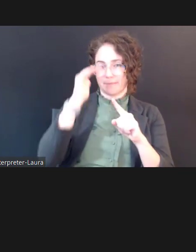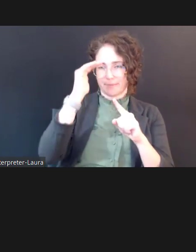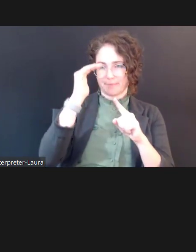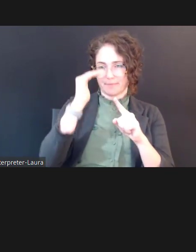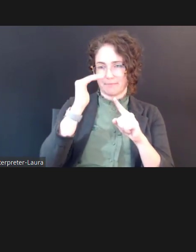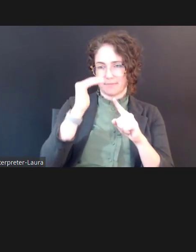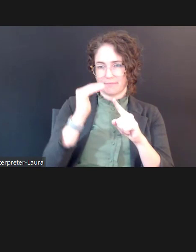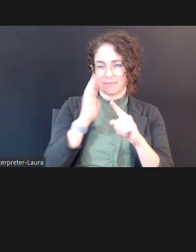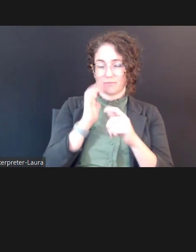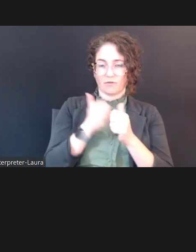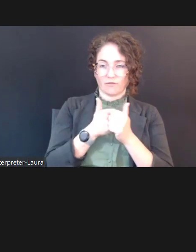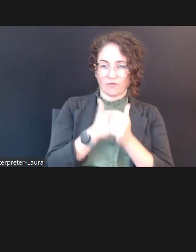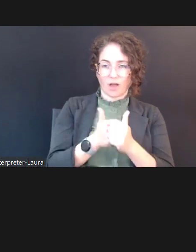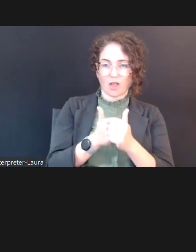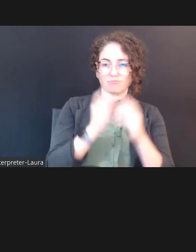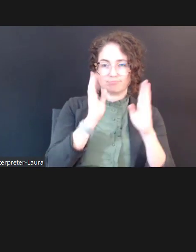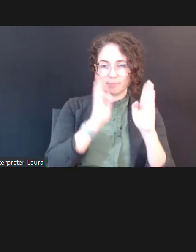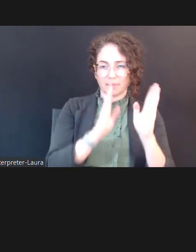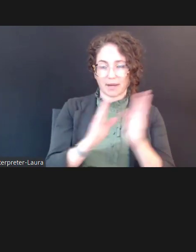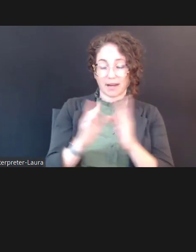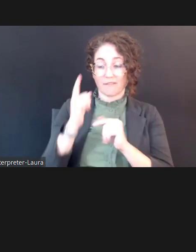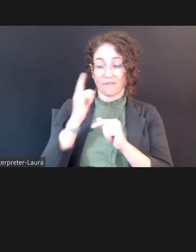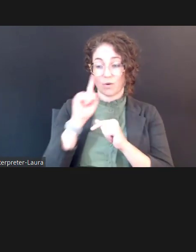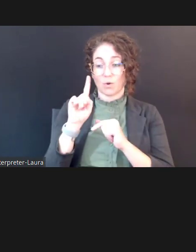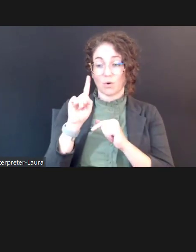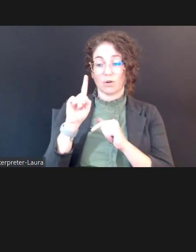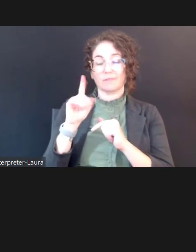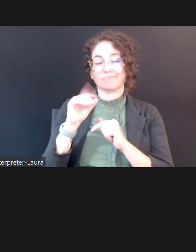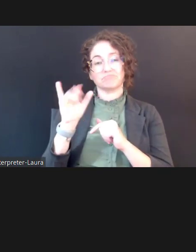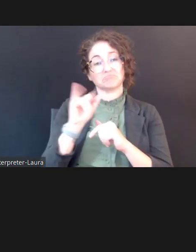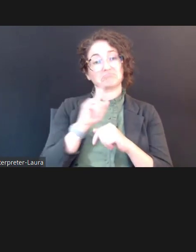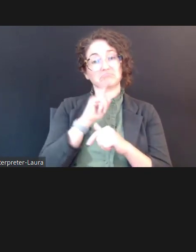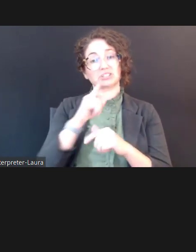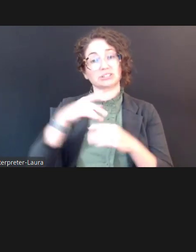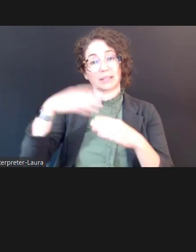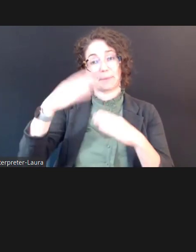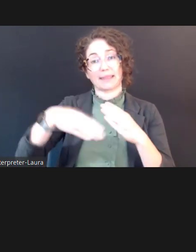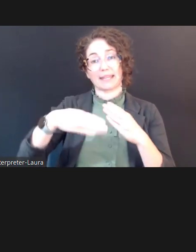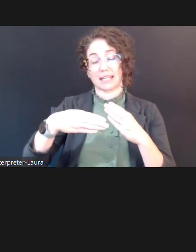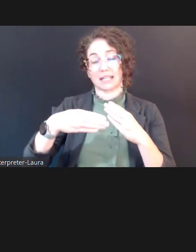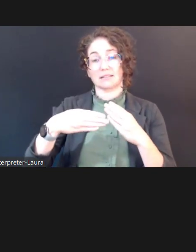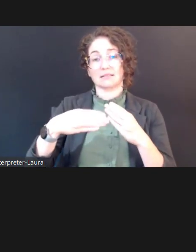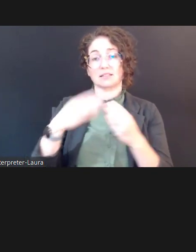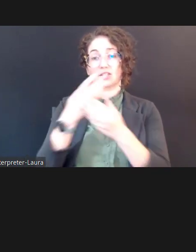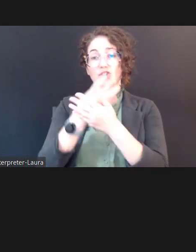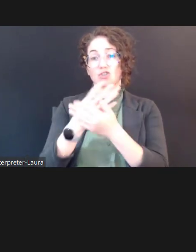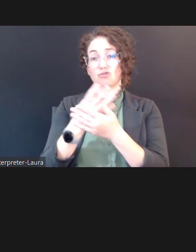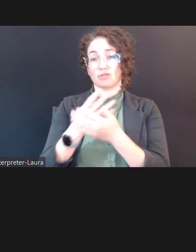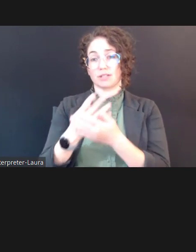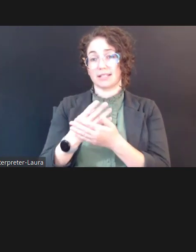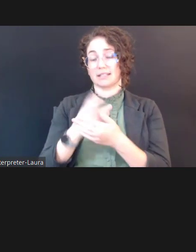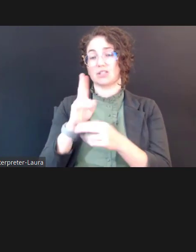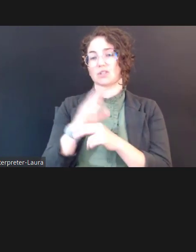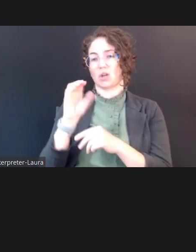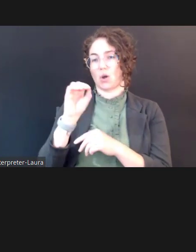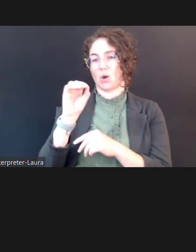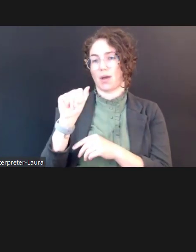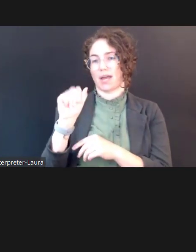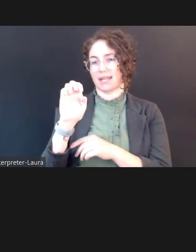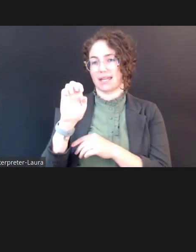preparing for and in actually completing a screening using the OAE method. It guides the screeners through this process.